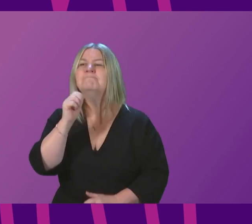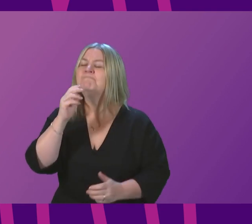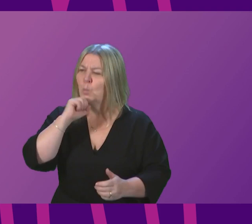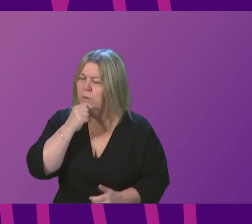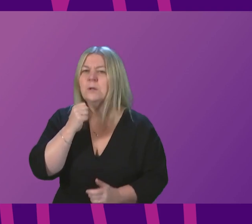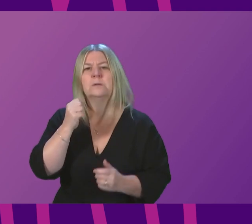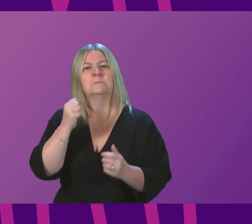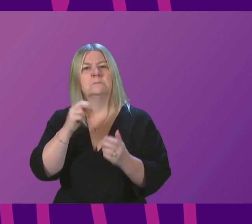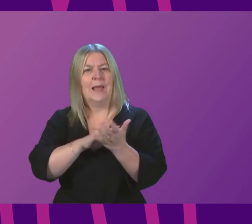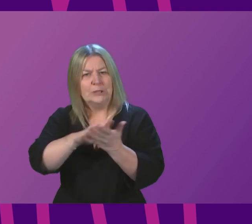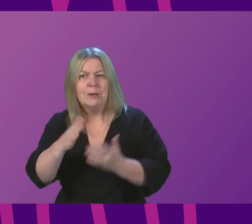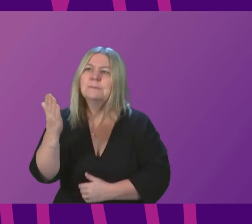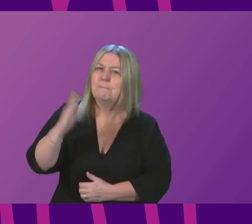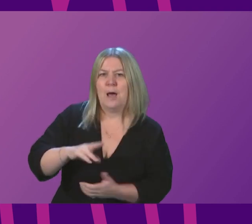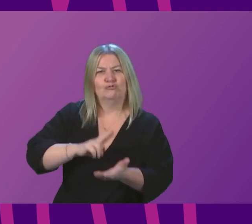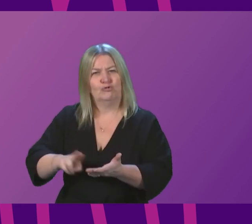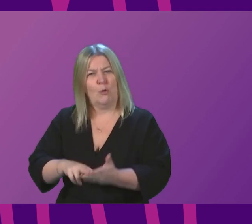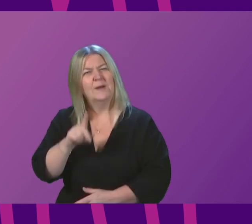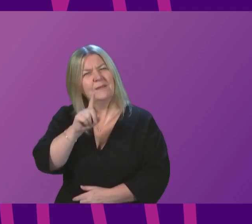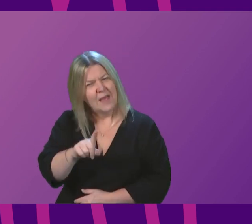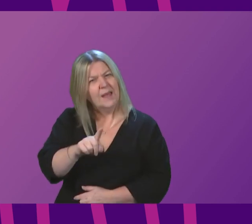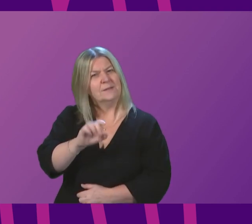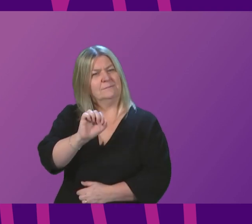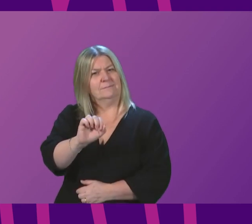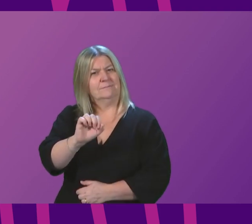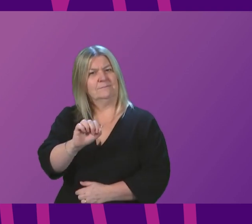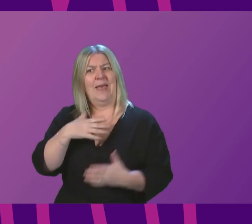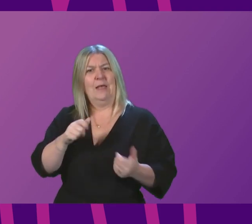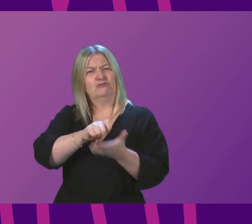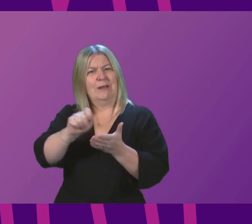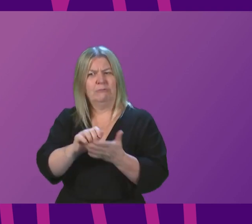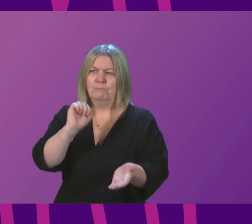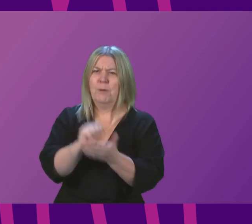plan after the election in May, which was also after delta.